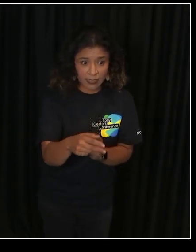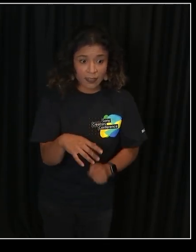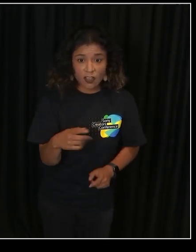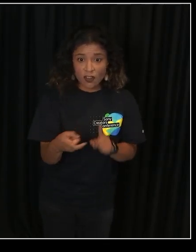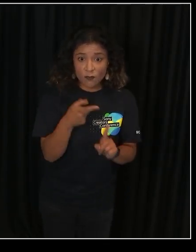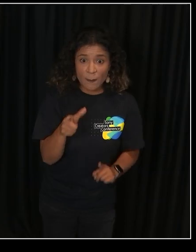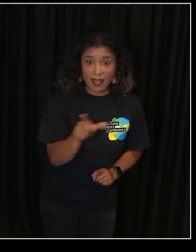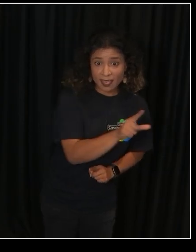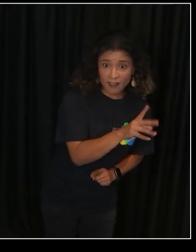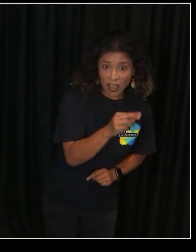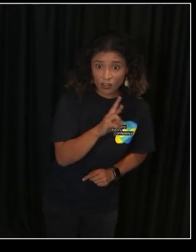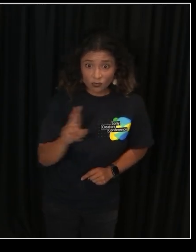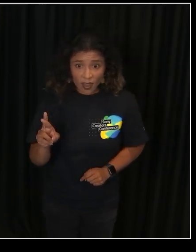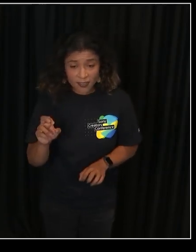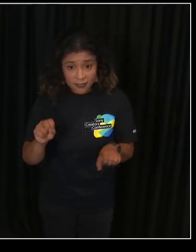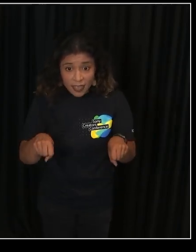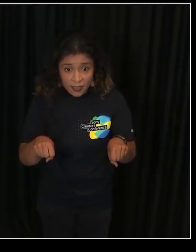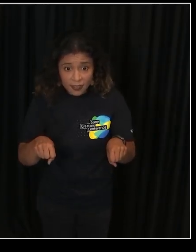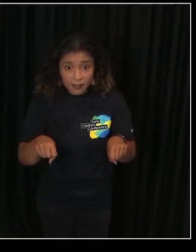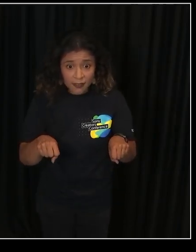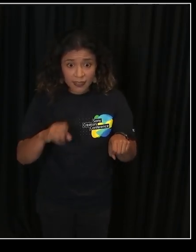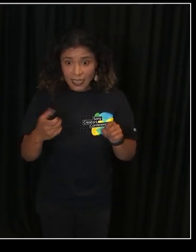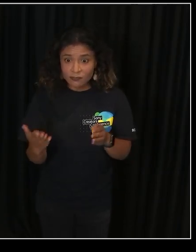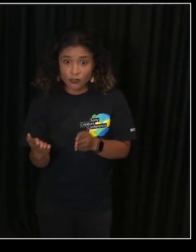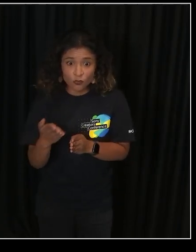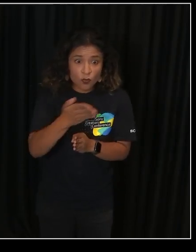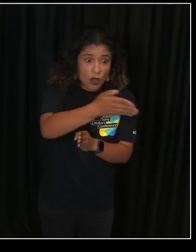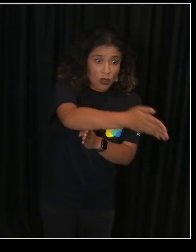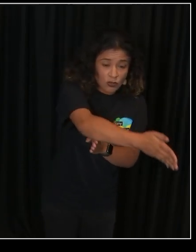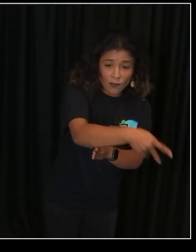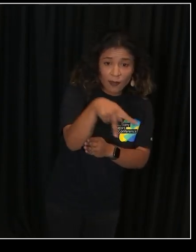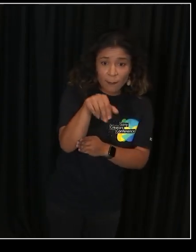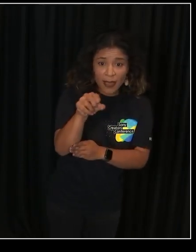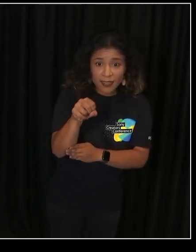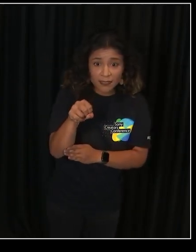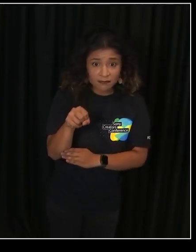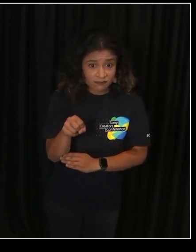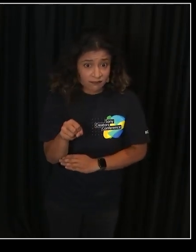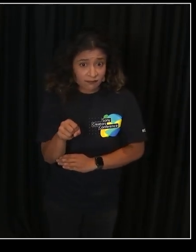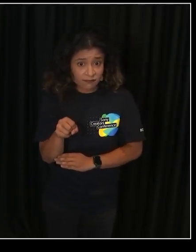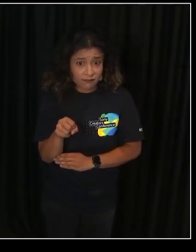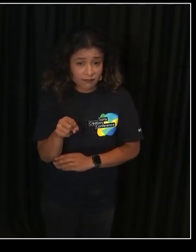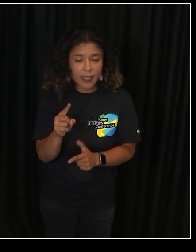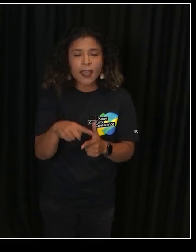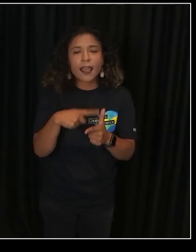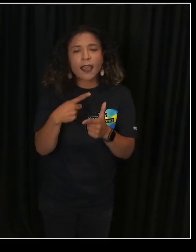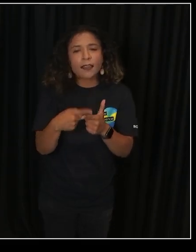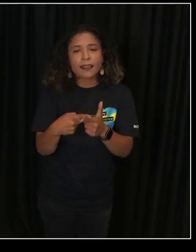Does it, can it do a crossover pass? Things like that. And then how aggressive is it, and how much are